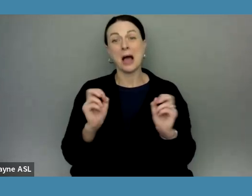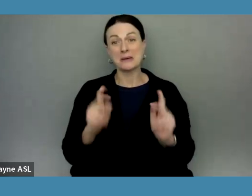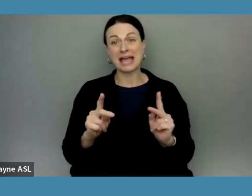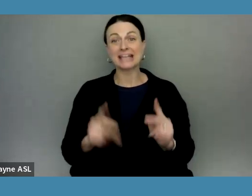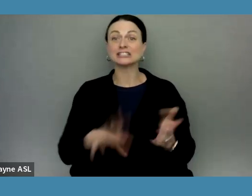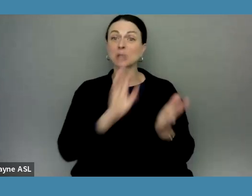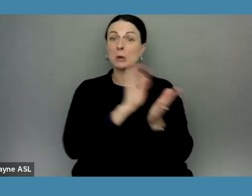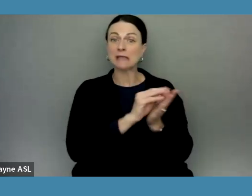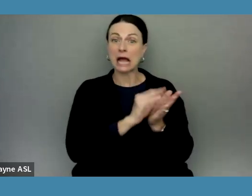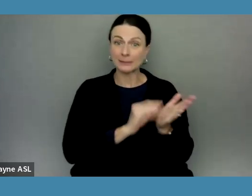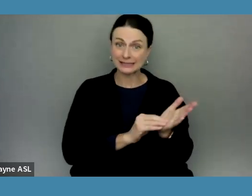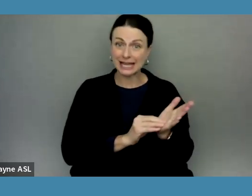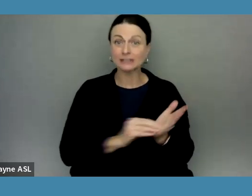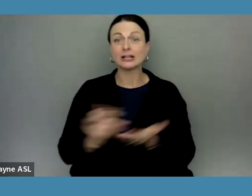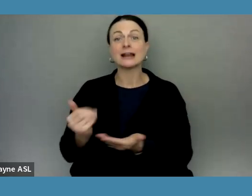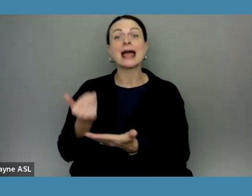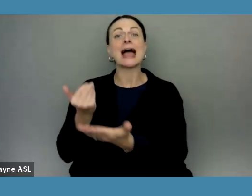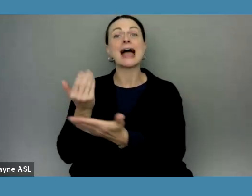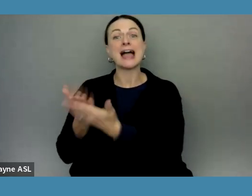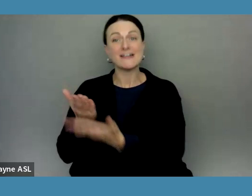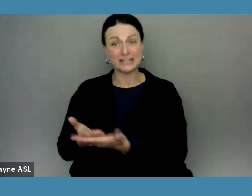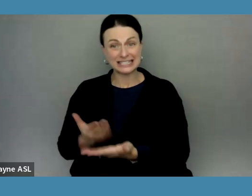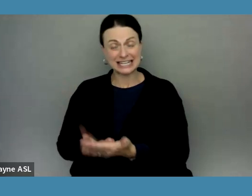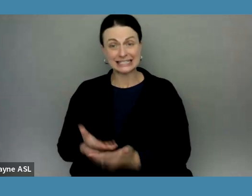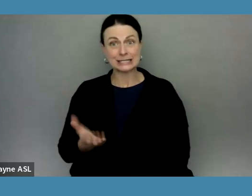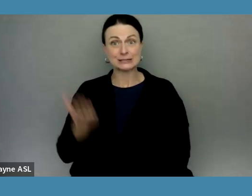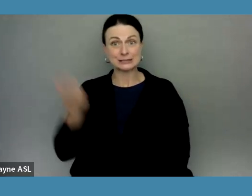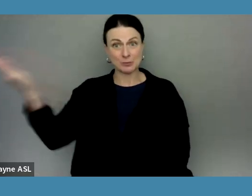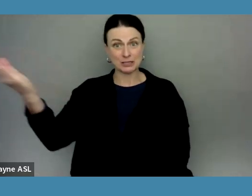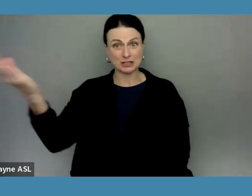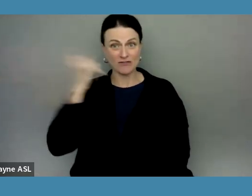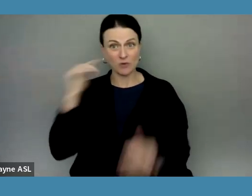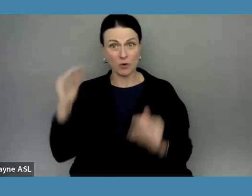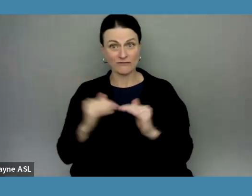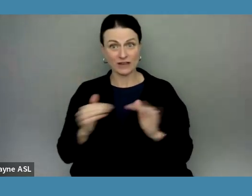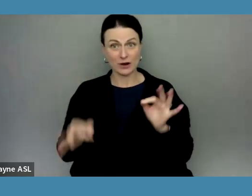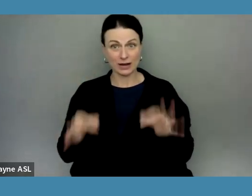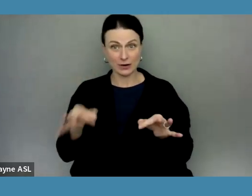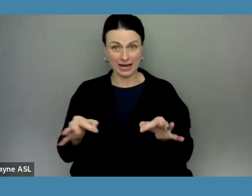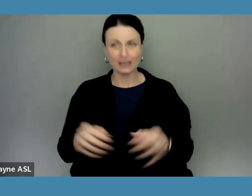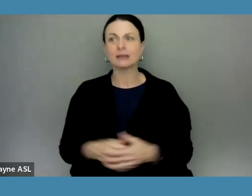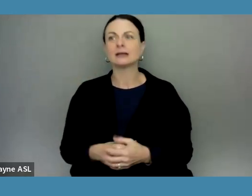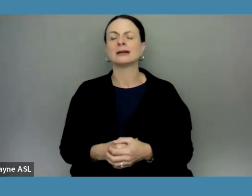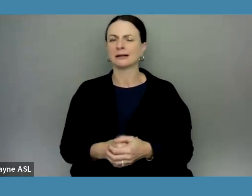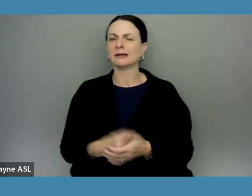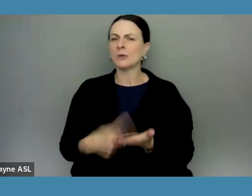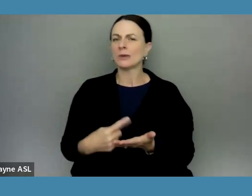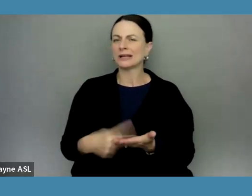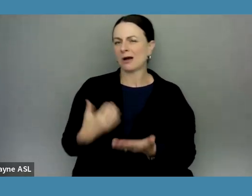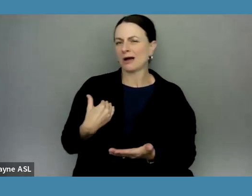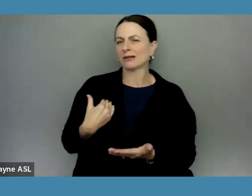and evidence submission in a fair hearing, so we talked about this just a little bit previously,